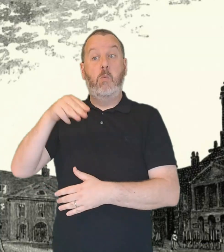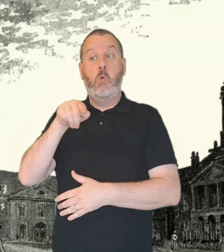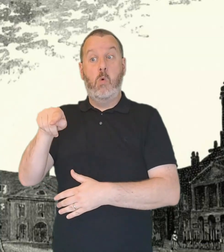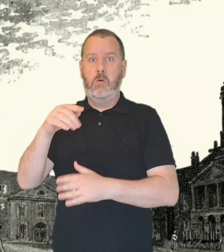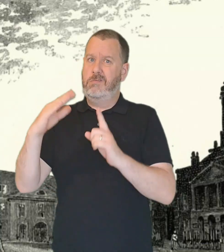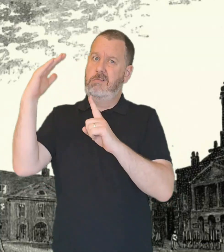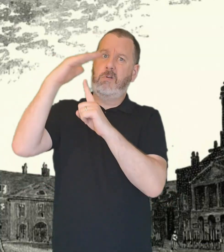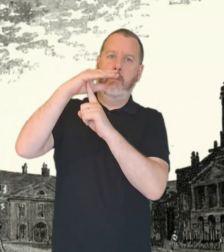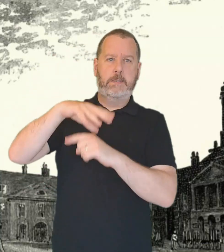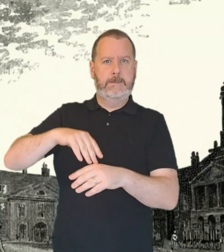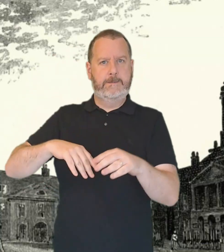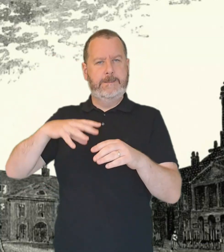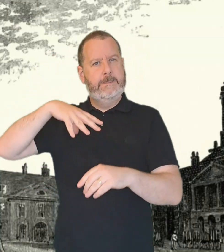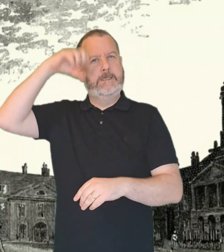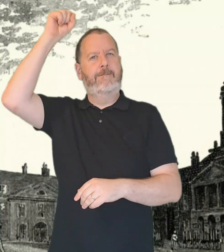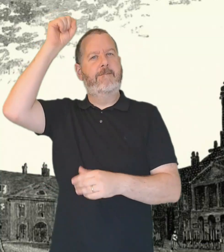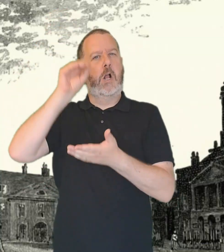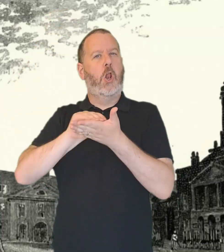It was initially planned that John Moore would